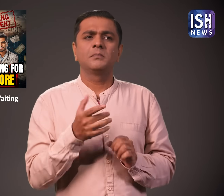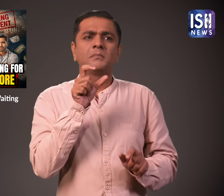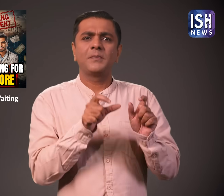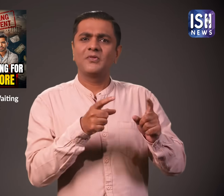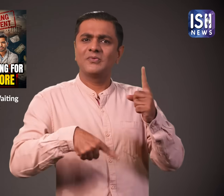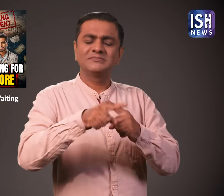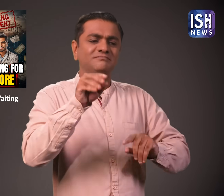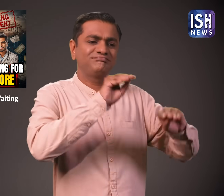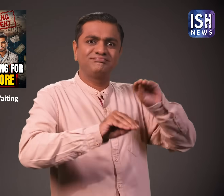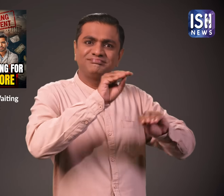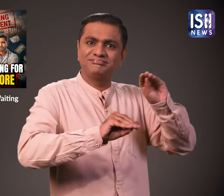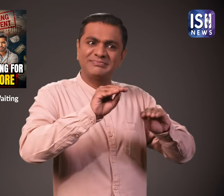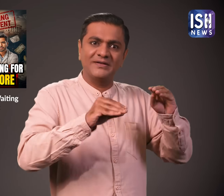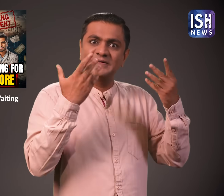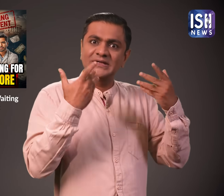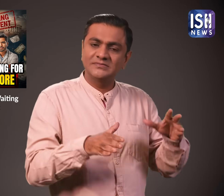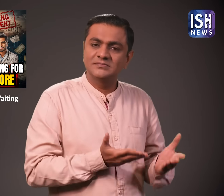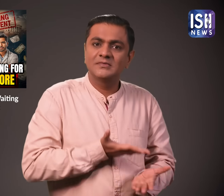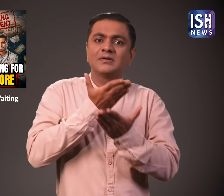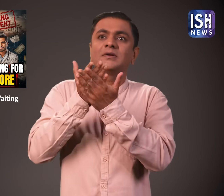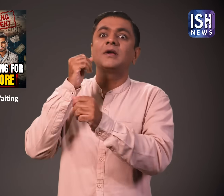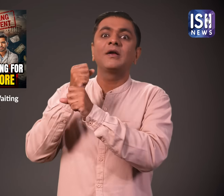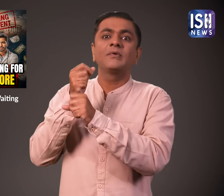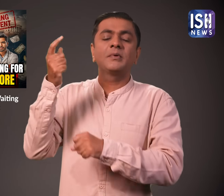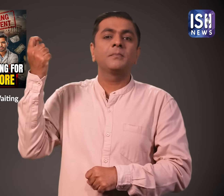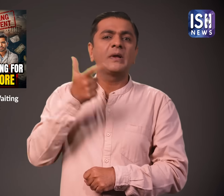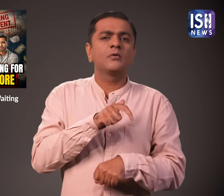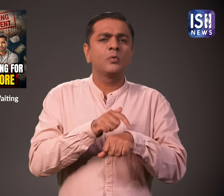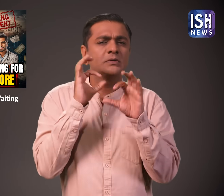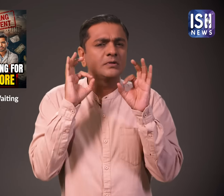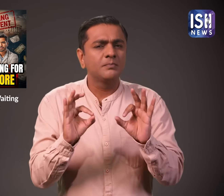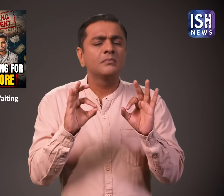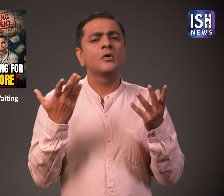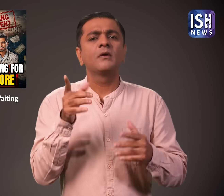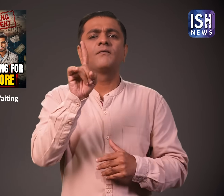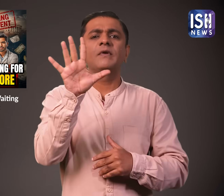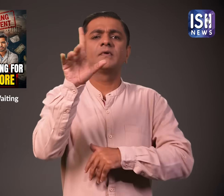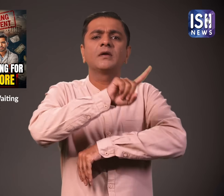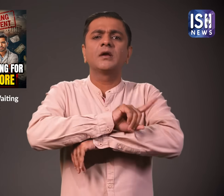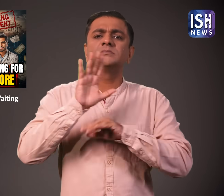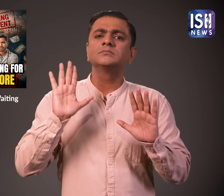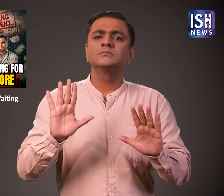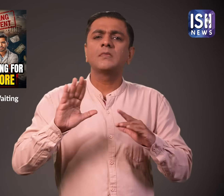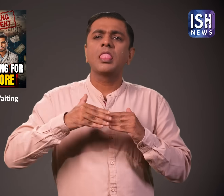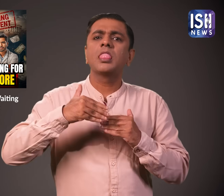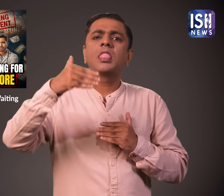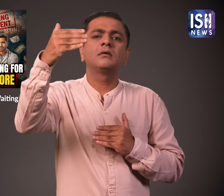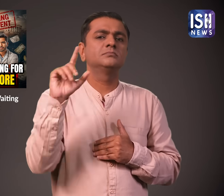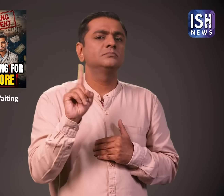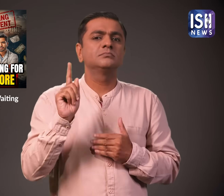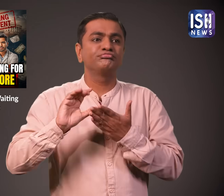Once patients are treated, the government should reimburse hospitals within 15 days.